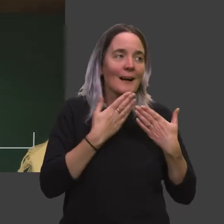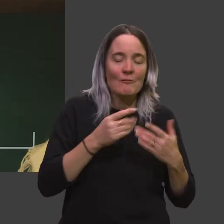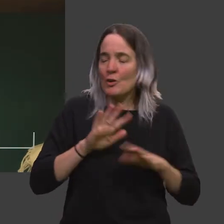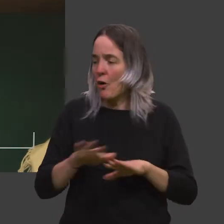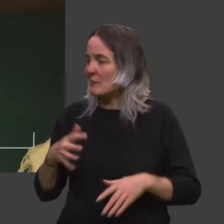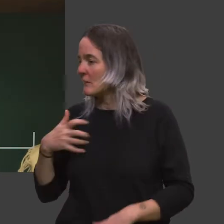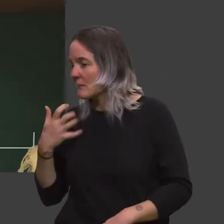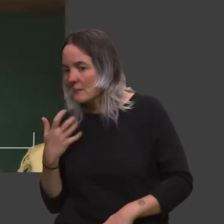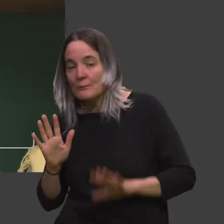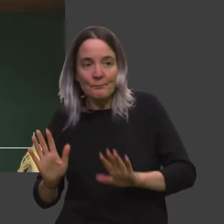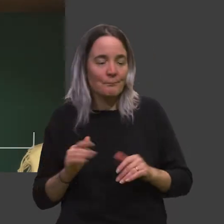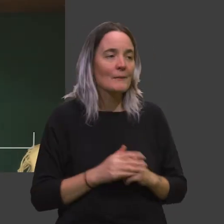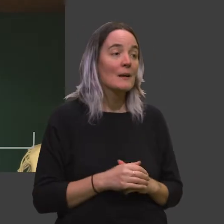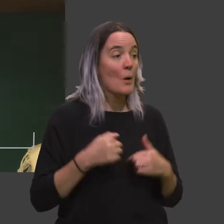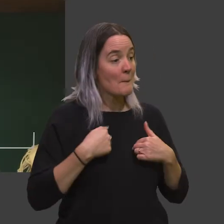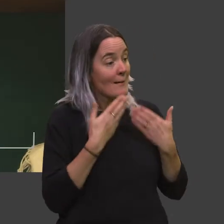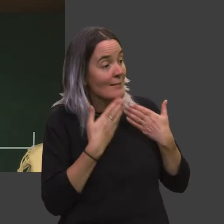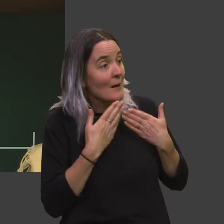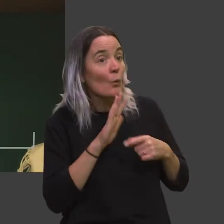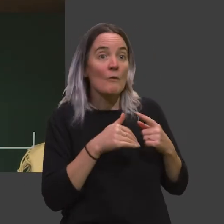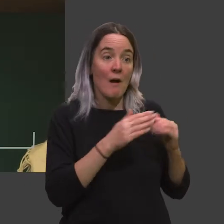I'm grateful for my garden.